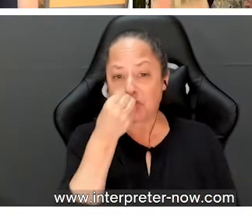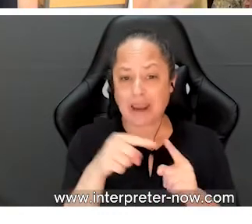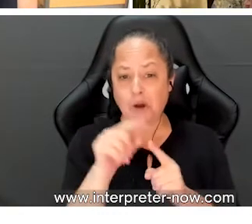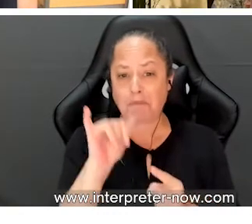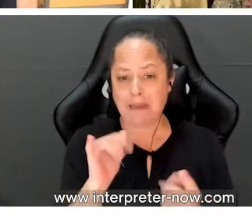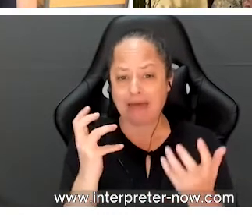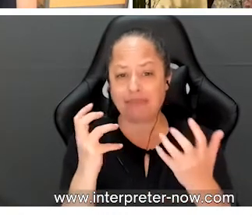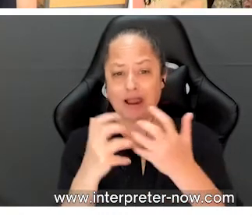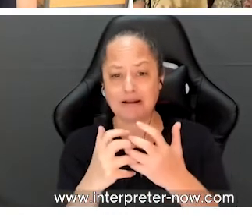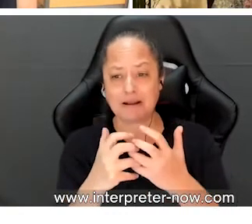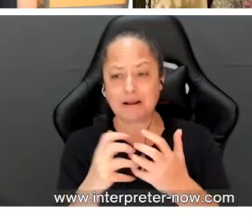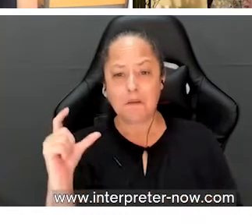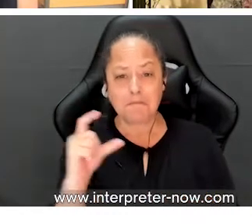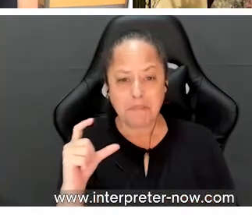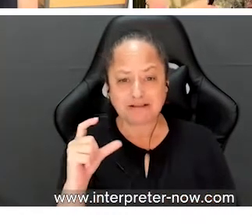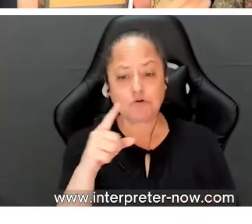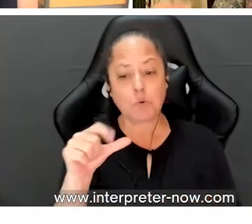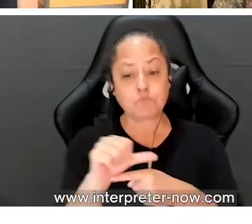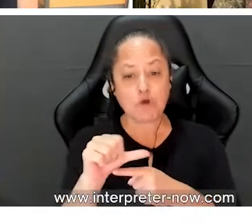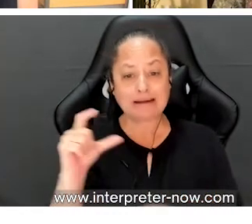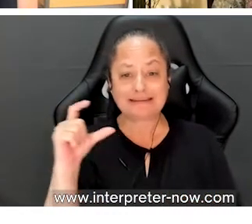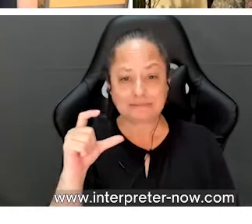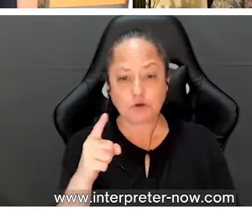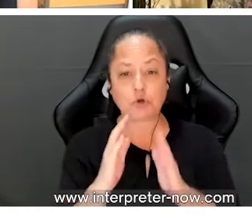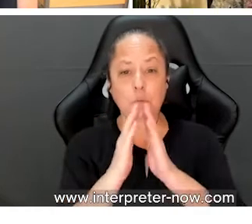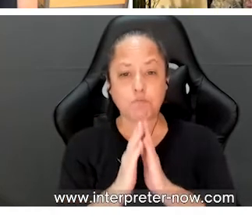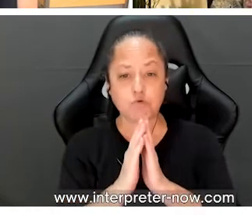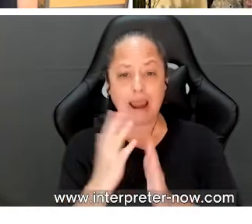For instance, Muslims, if you are a practicing Muslim, you pray five times a day.